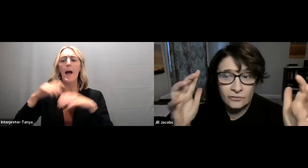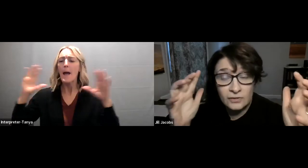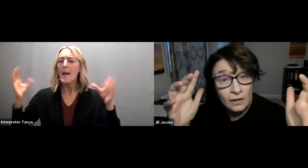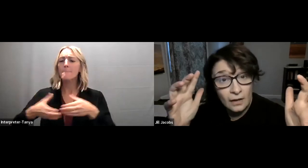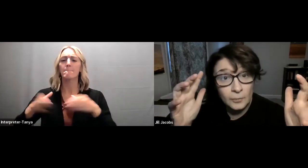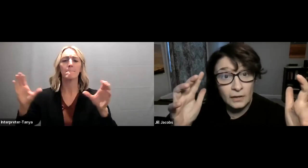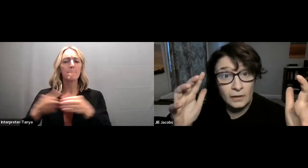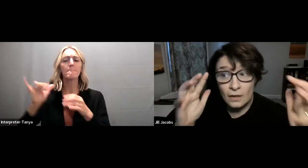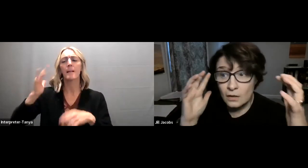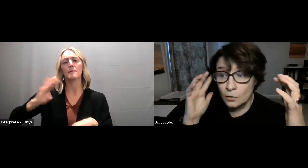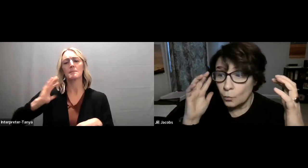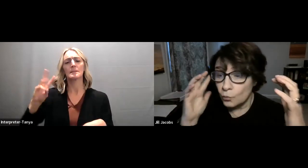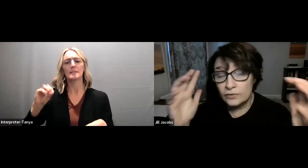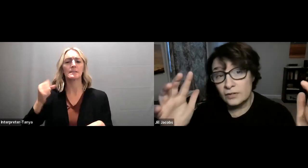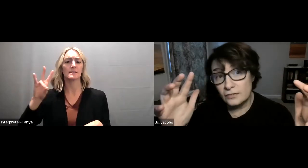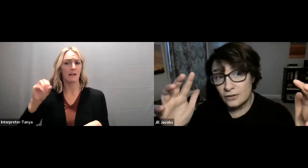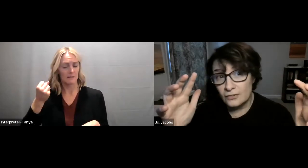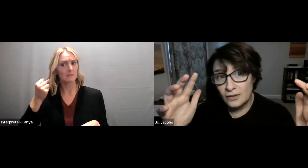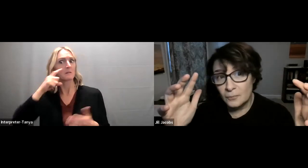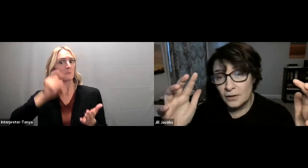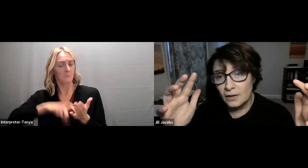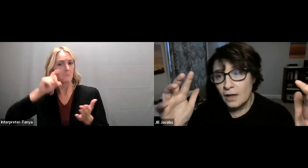I see that happening. We see these changes happening.